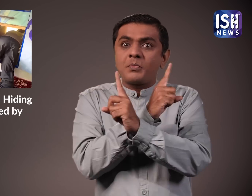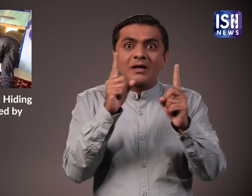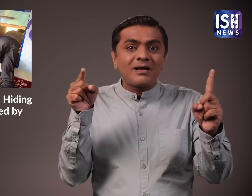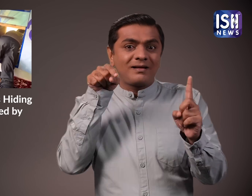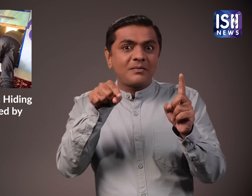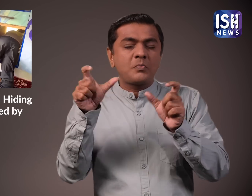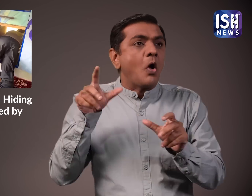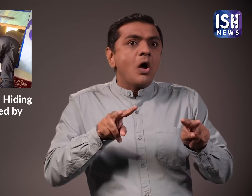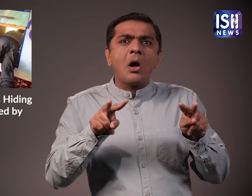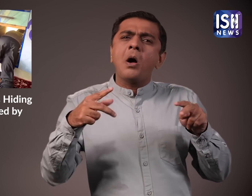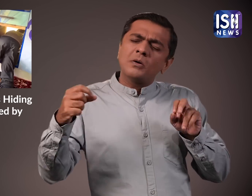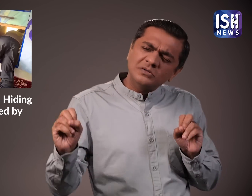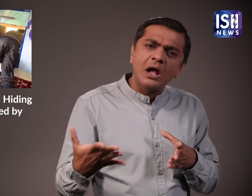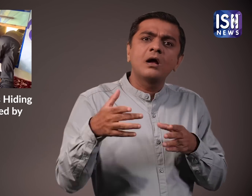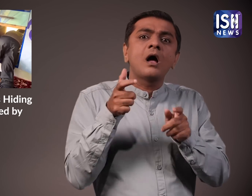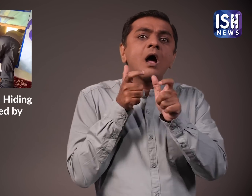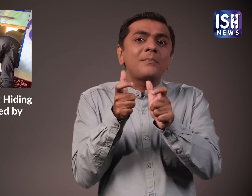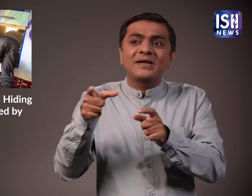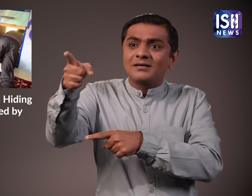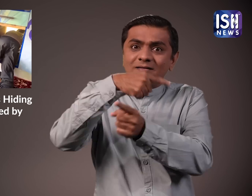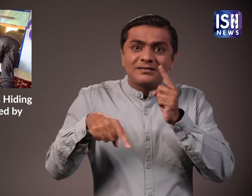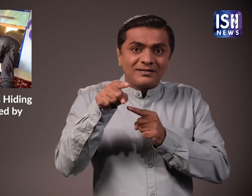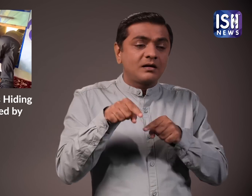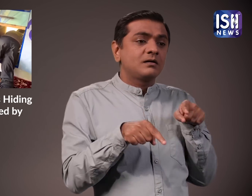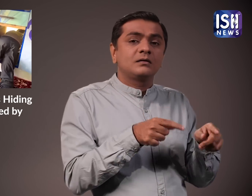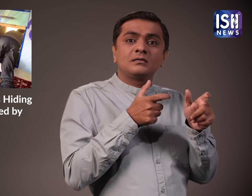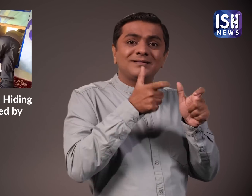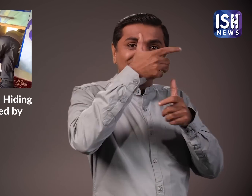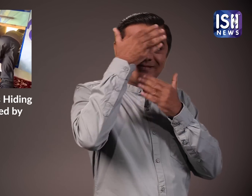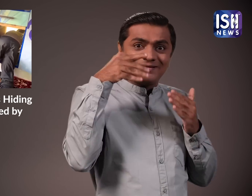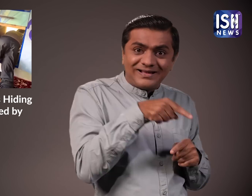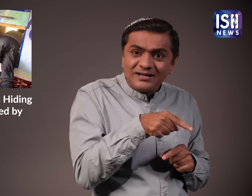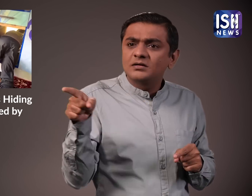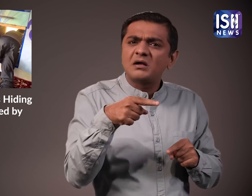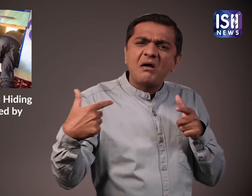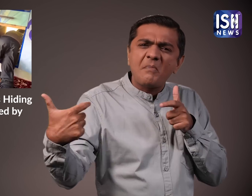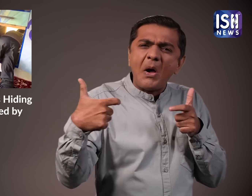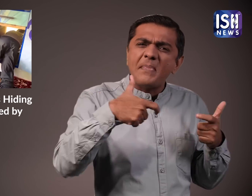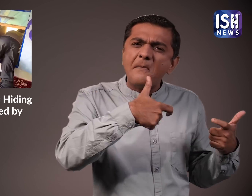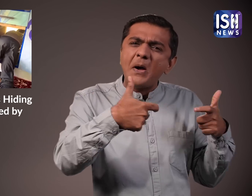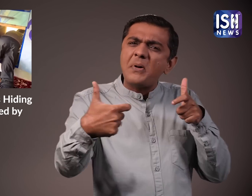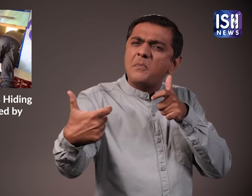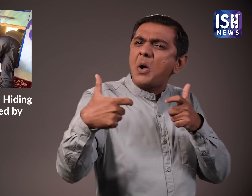The Indian soldiers retaliated & started firing back at the terrorists.